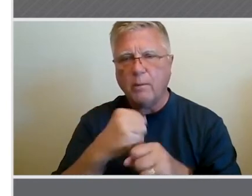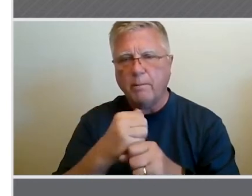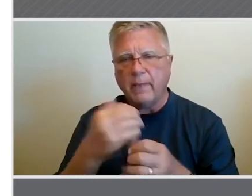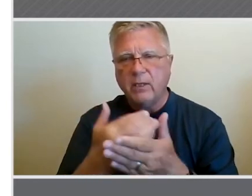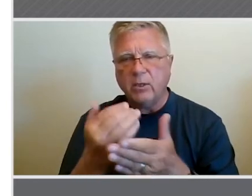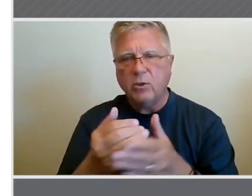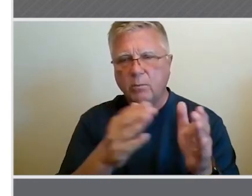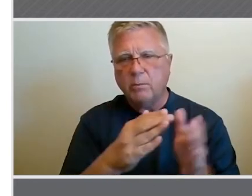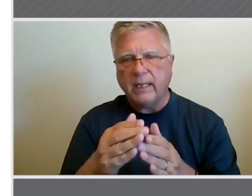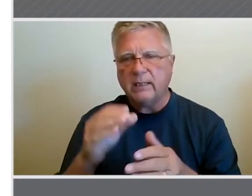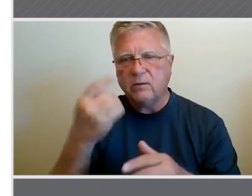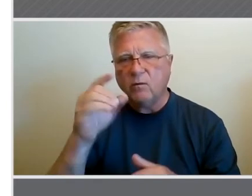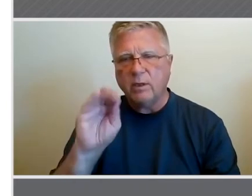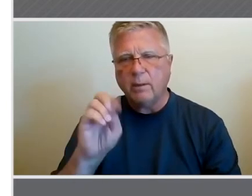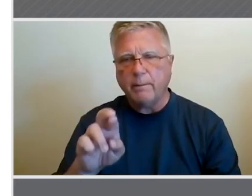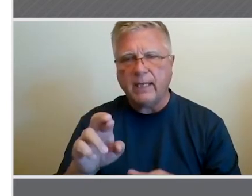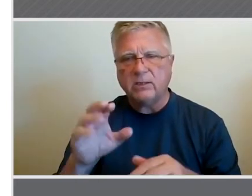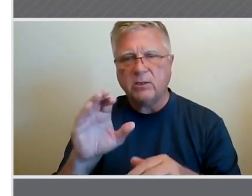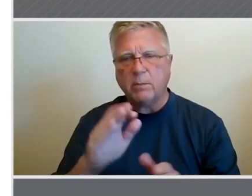master plan.